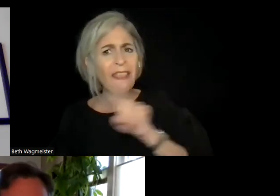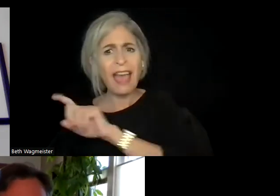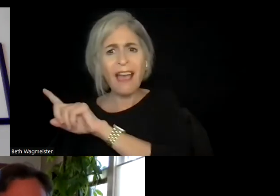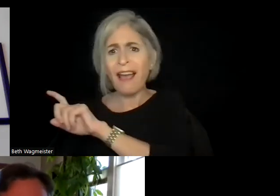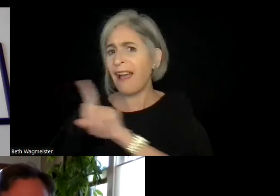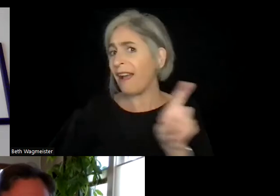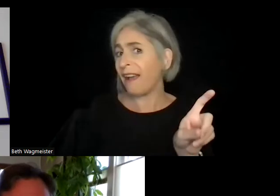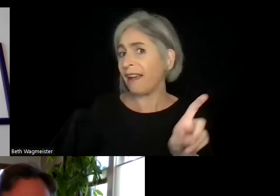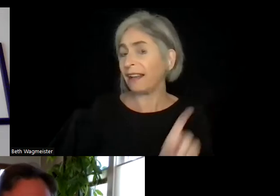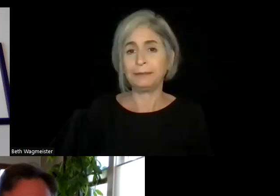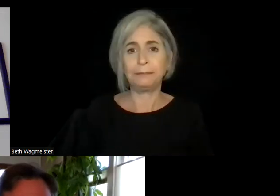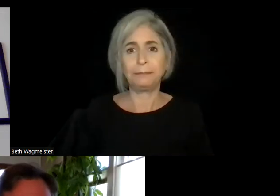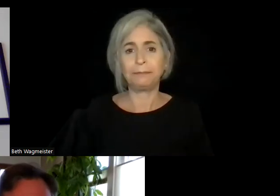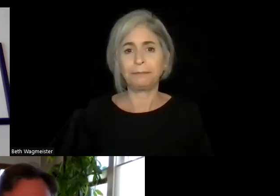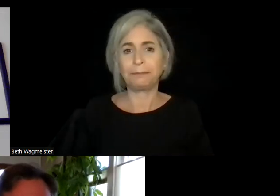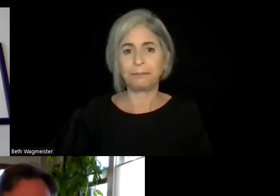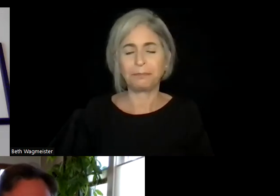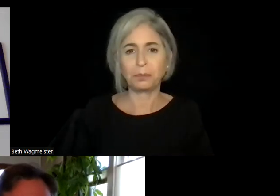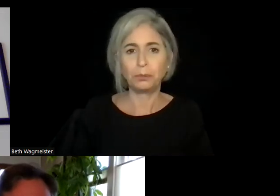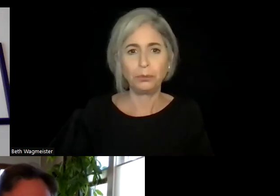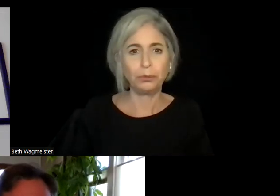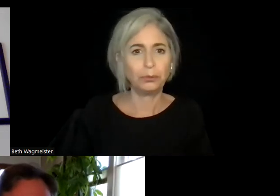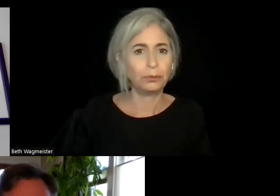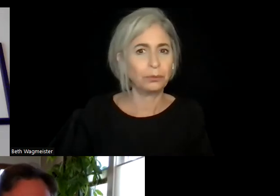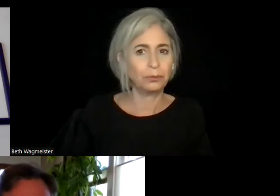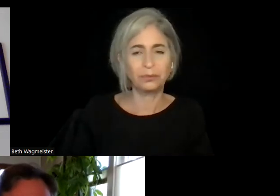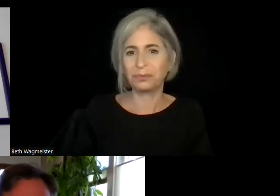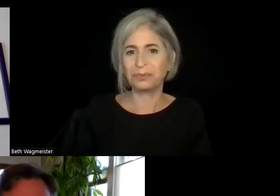and we have just a minute to answer that.